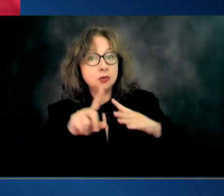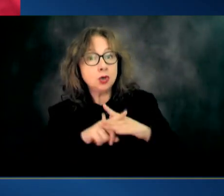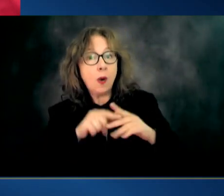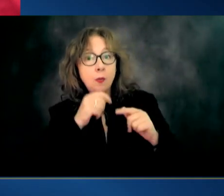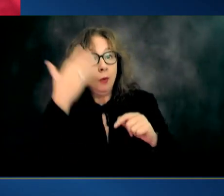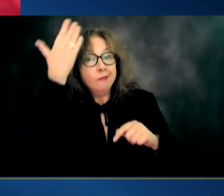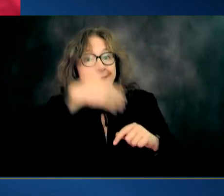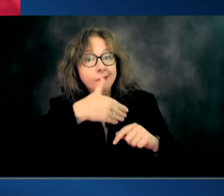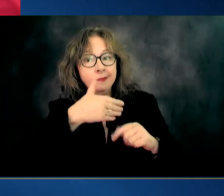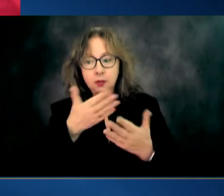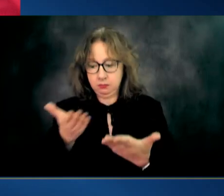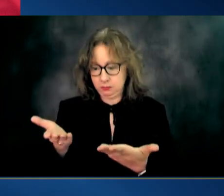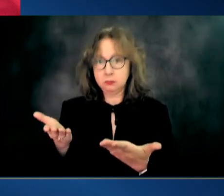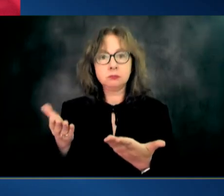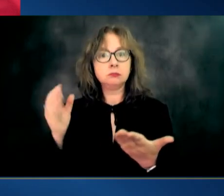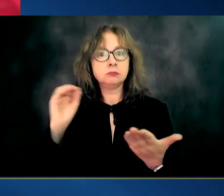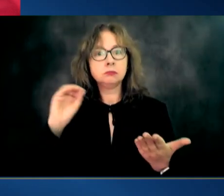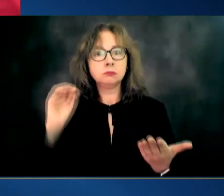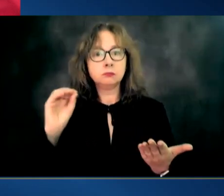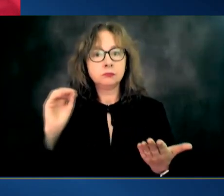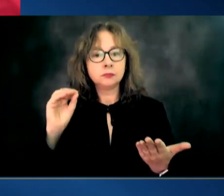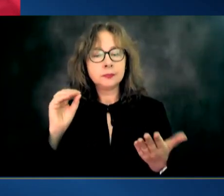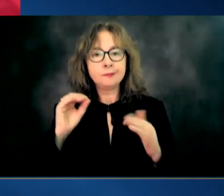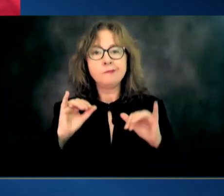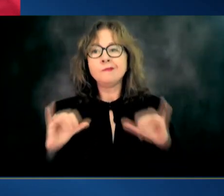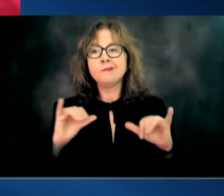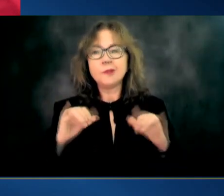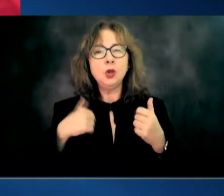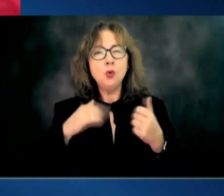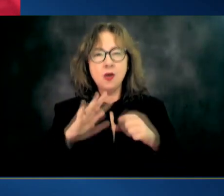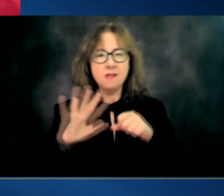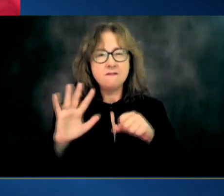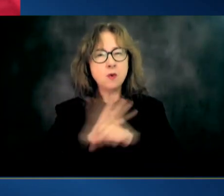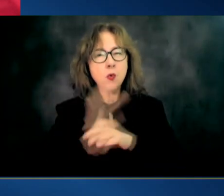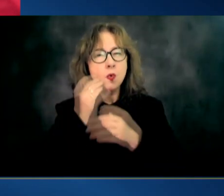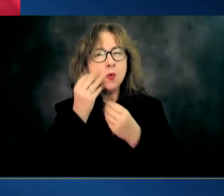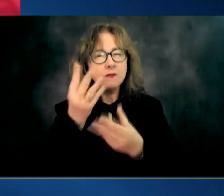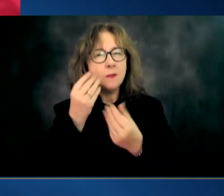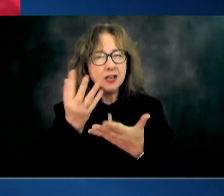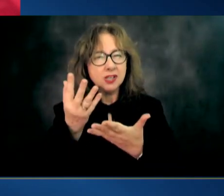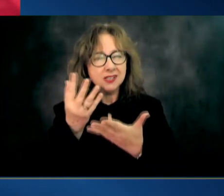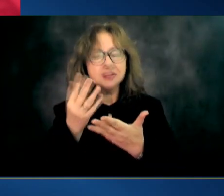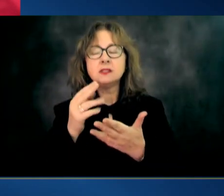really have that full picture, you need to have strong data collection infrastructure,